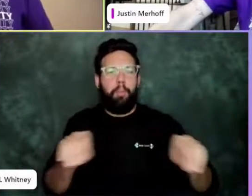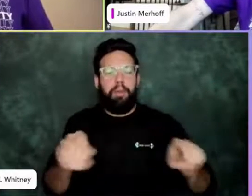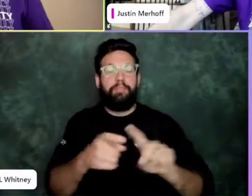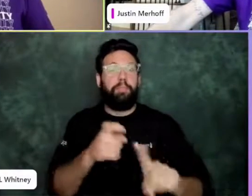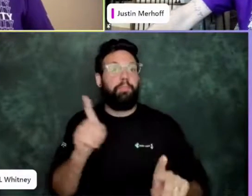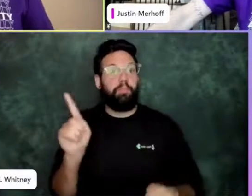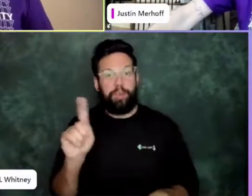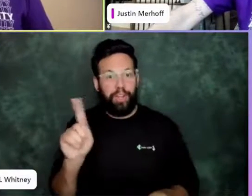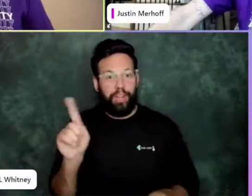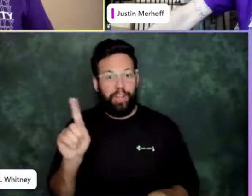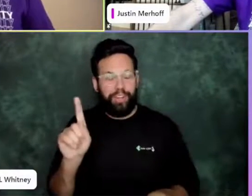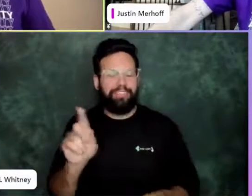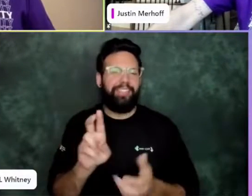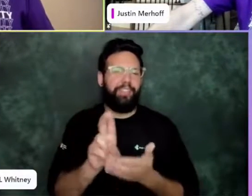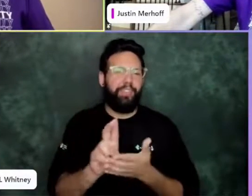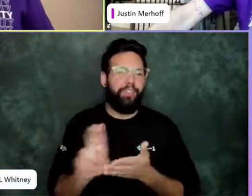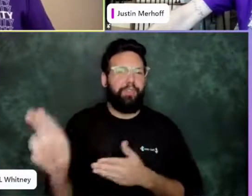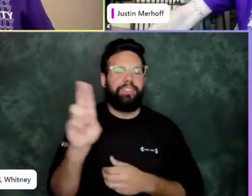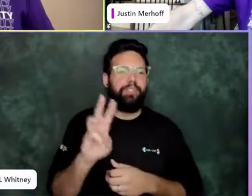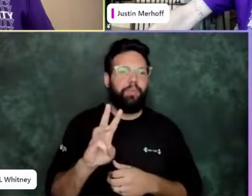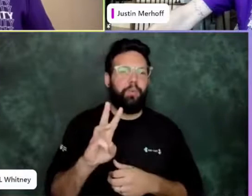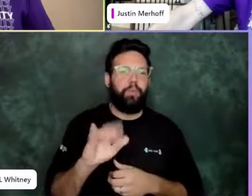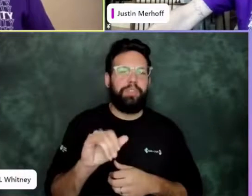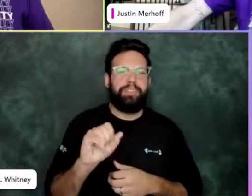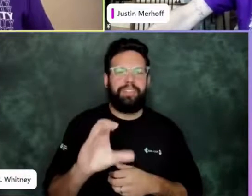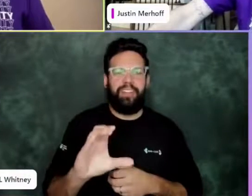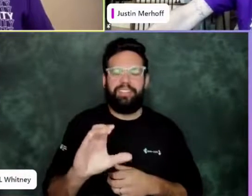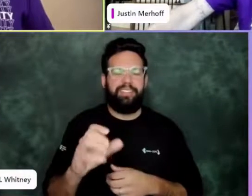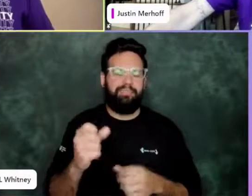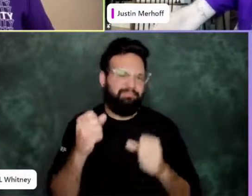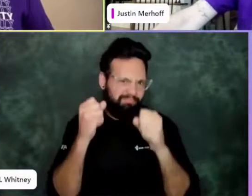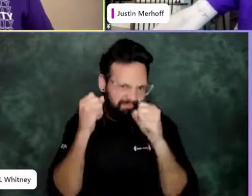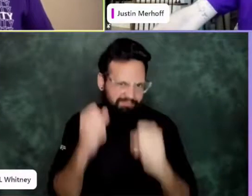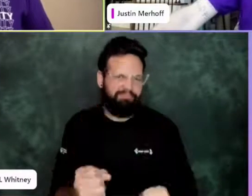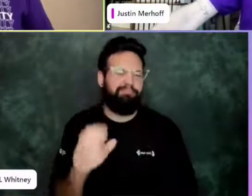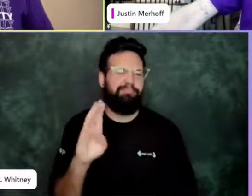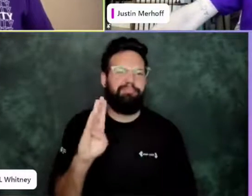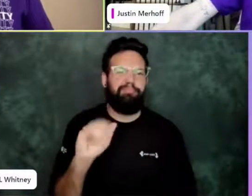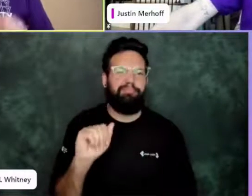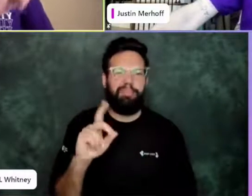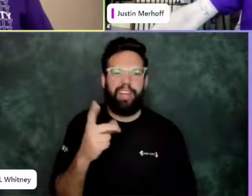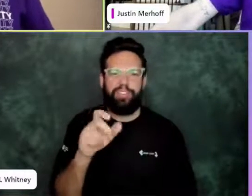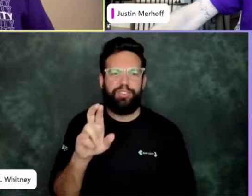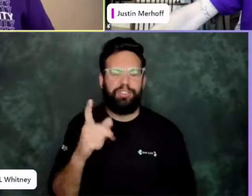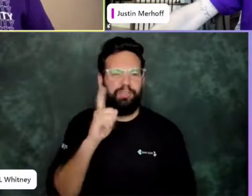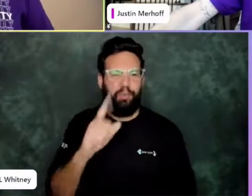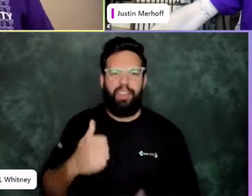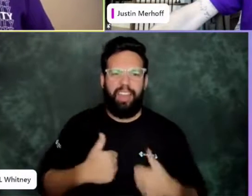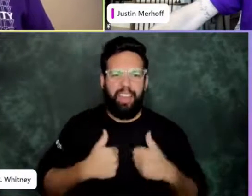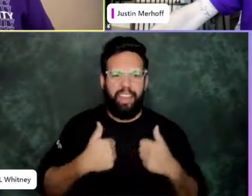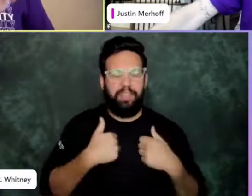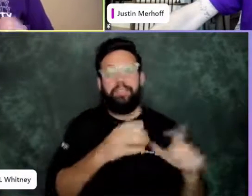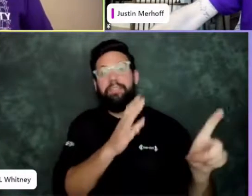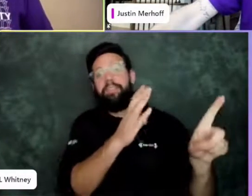I'm a huge Badger. badger for life. We'll always be a Badger fan. And then this over here is some vintage